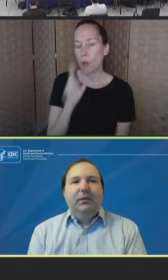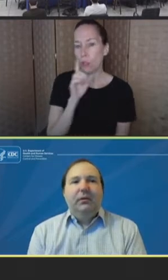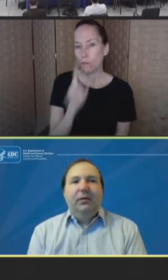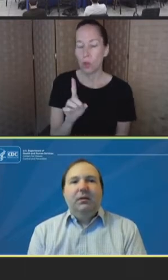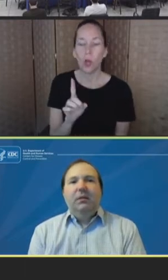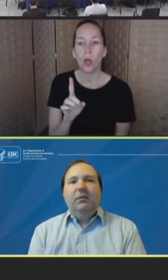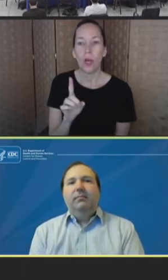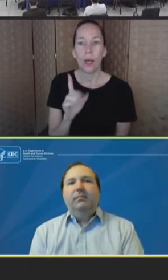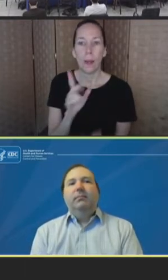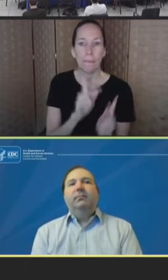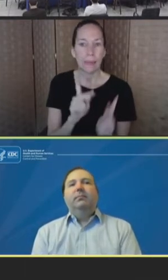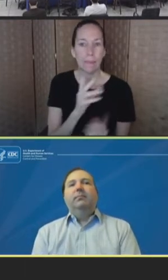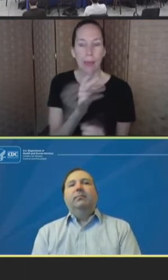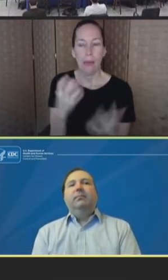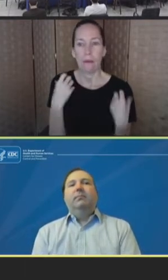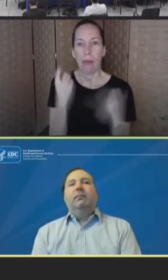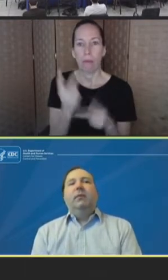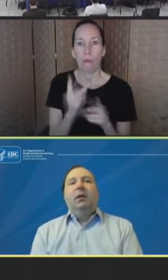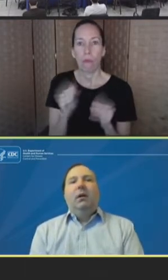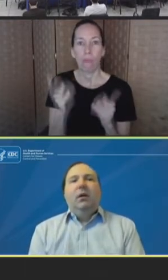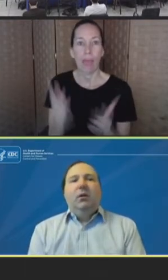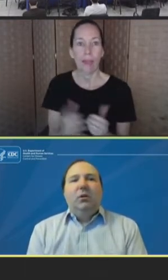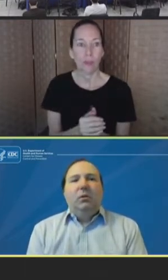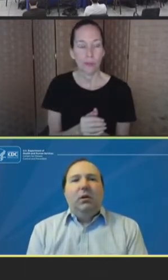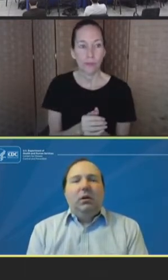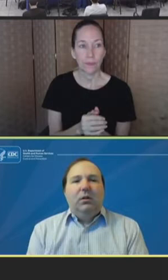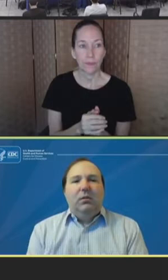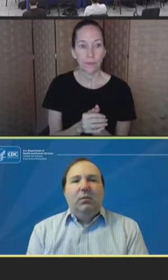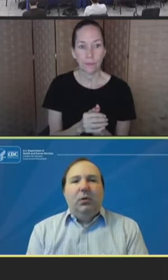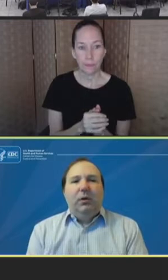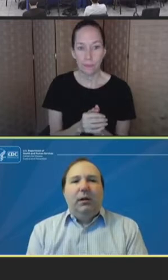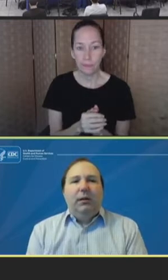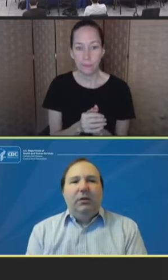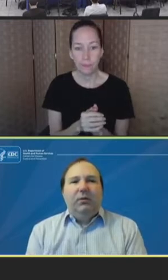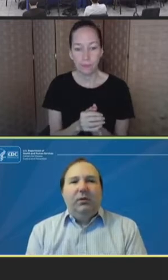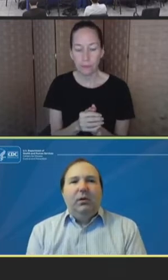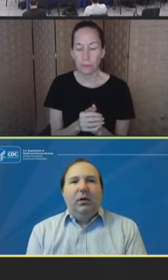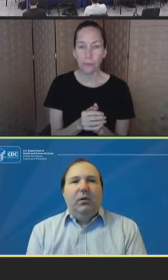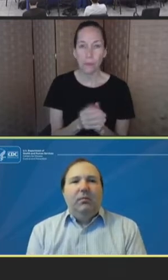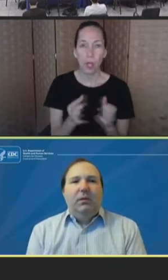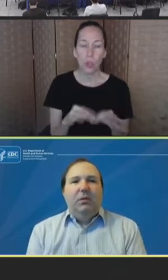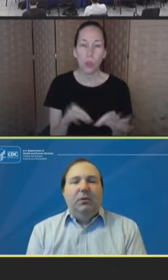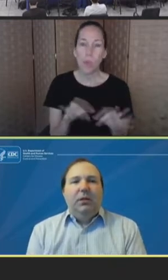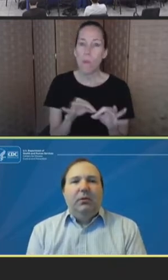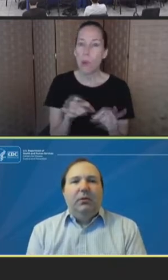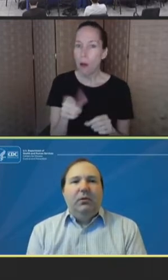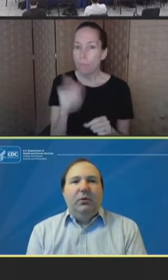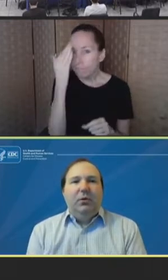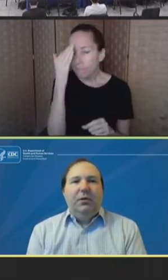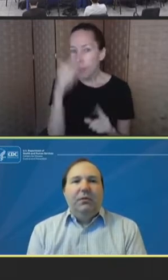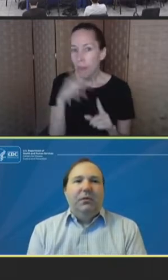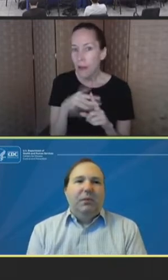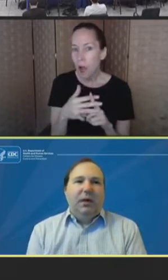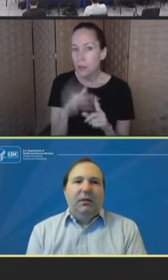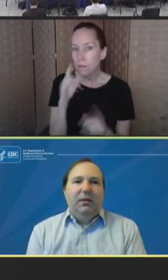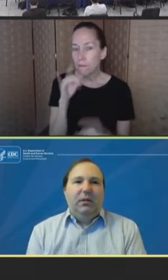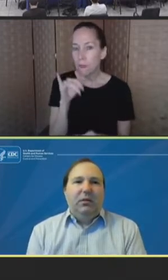Next slide. So some important context for this particular emergency response and the